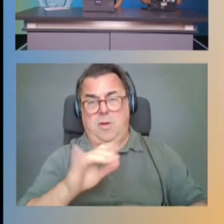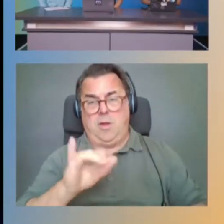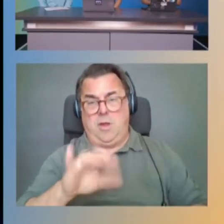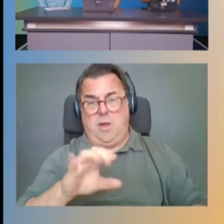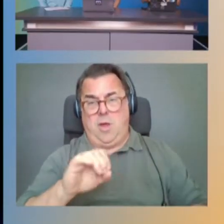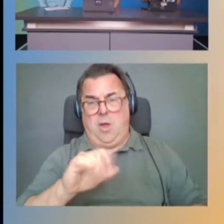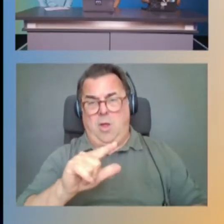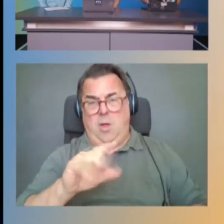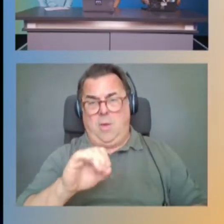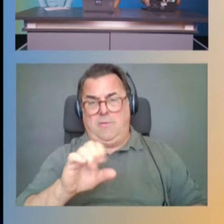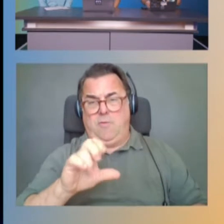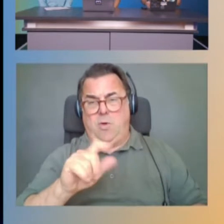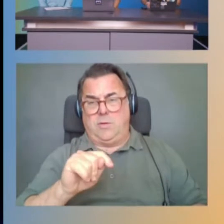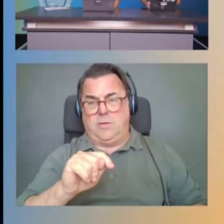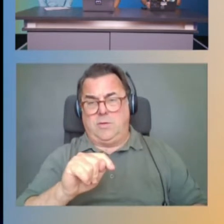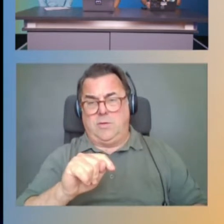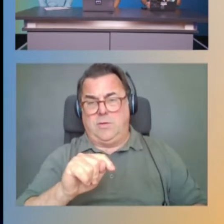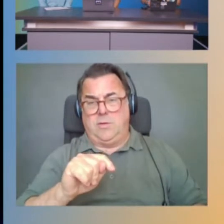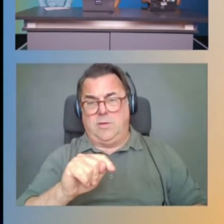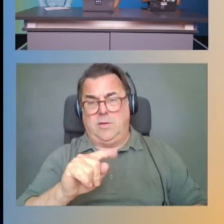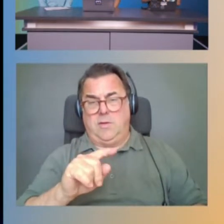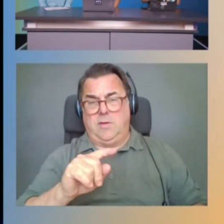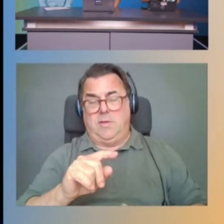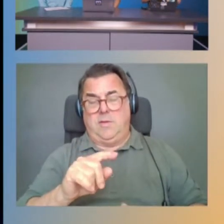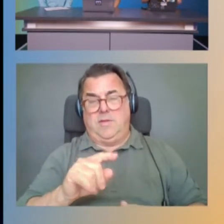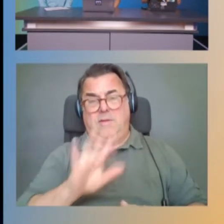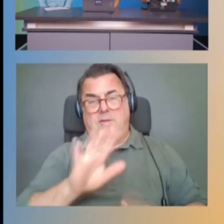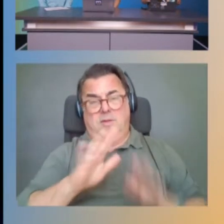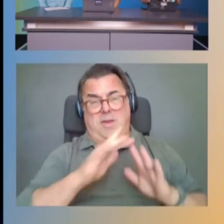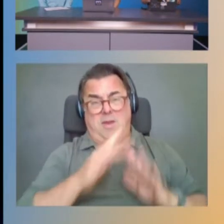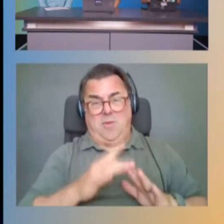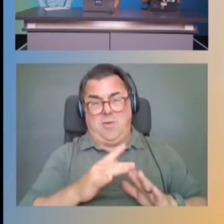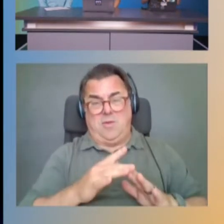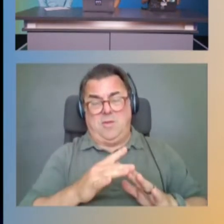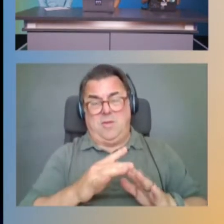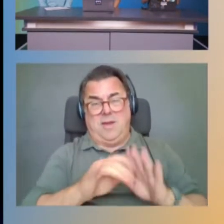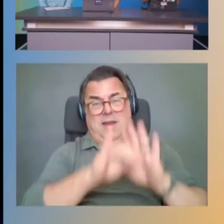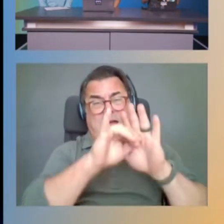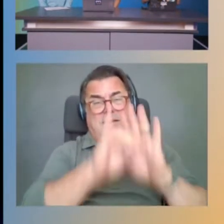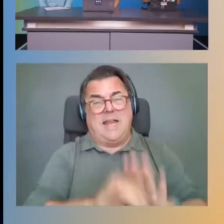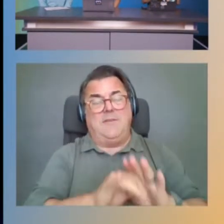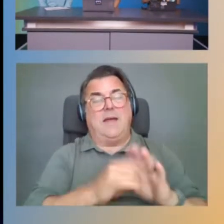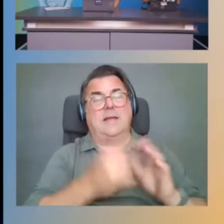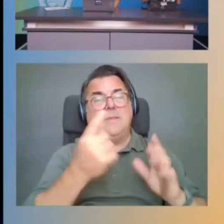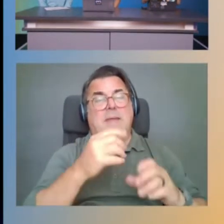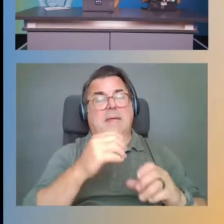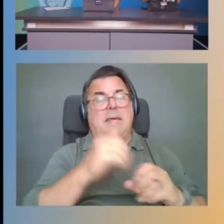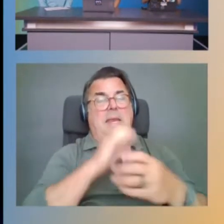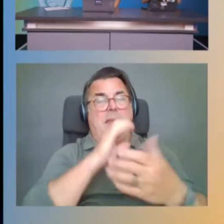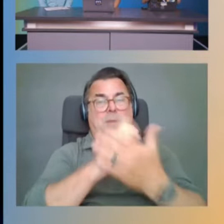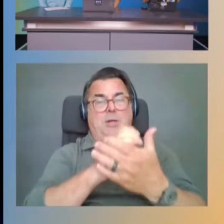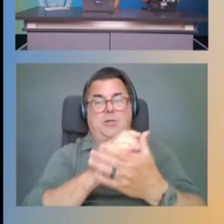This is an object detection neural network. And it means that it identifies objects within an image and then bounce them with a box.